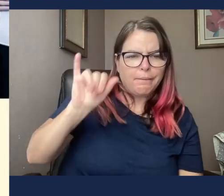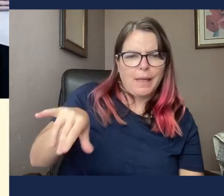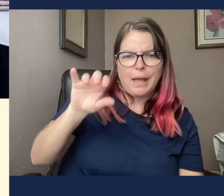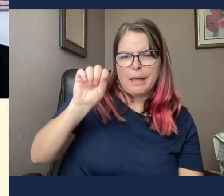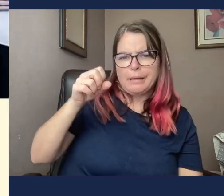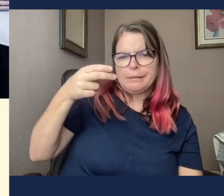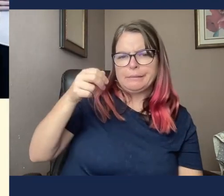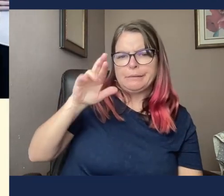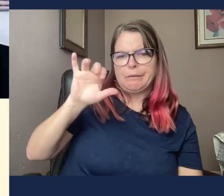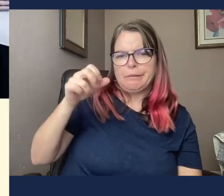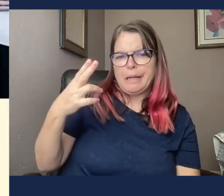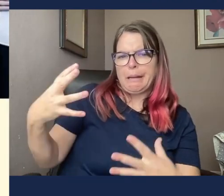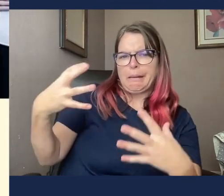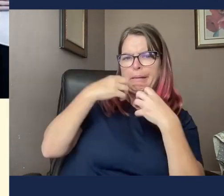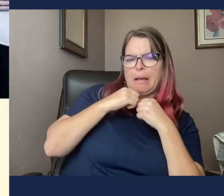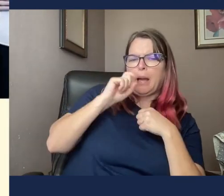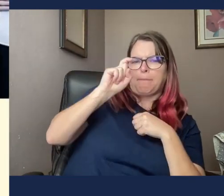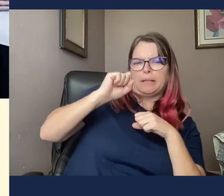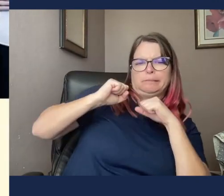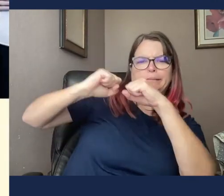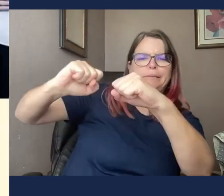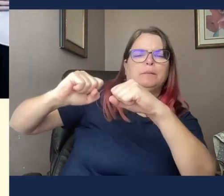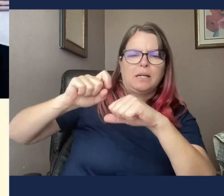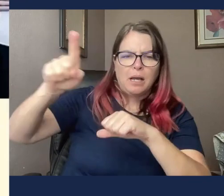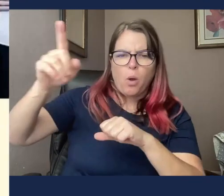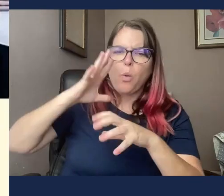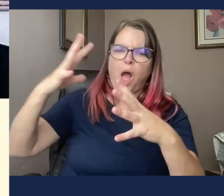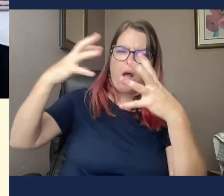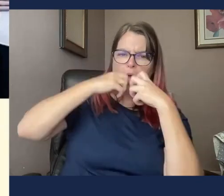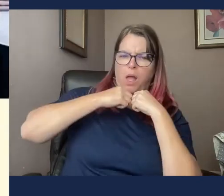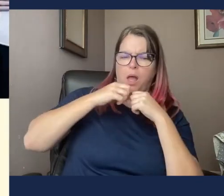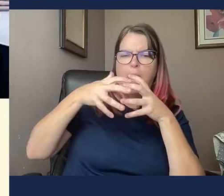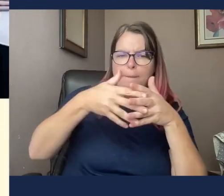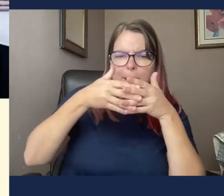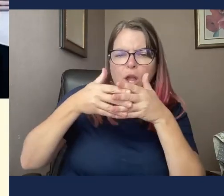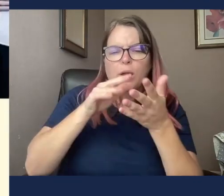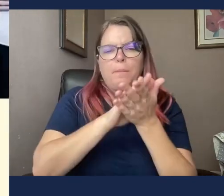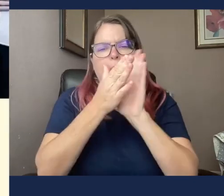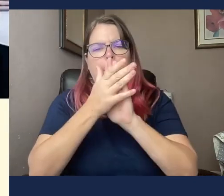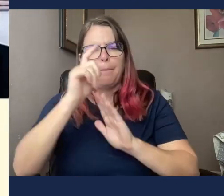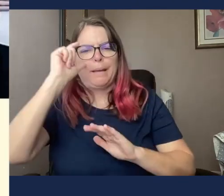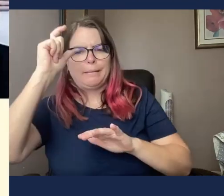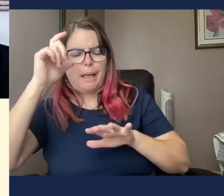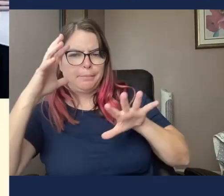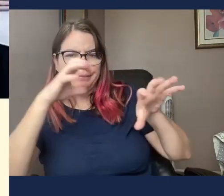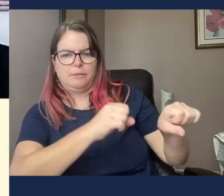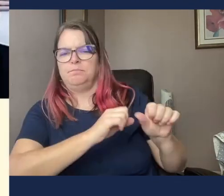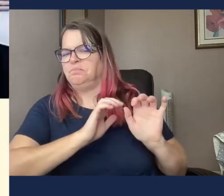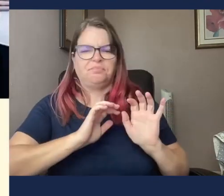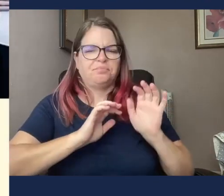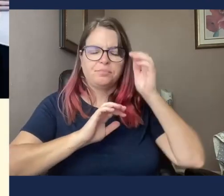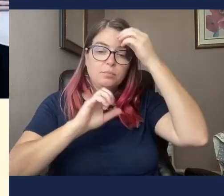it's important to actually address the frames to prevent the consequences of islamophobia. So next slide.